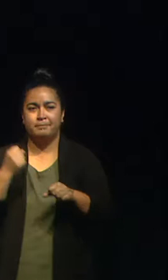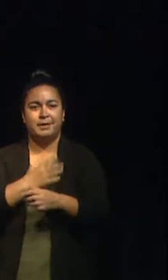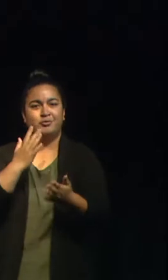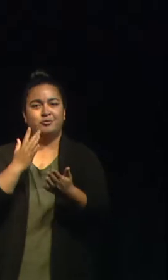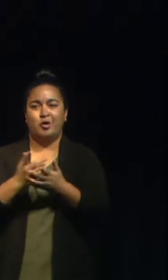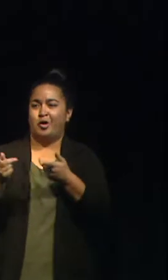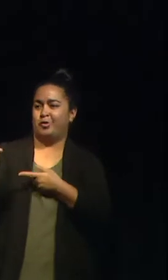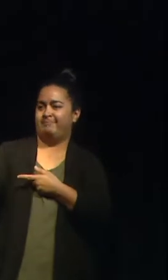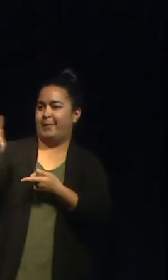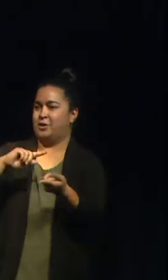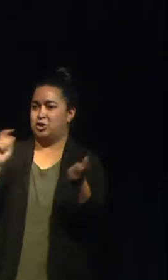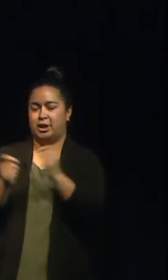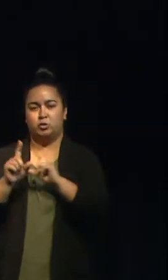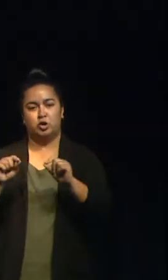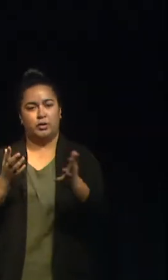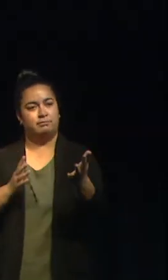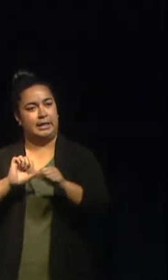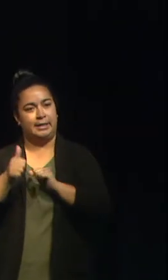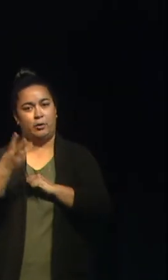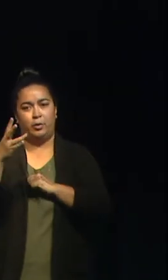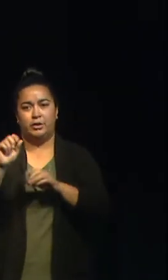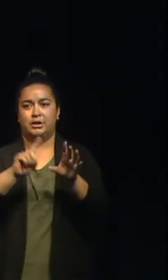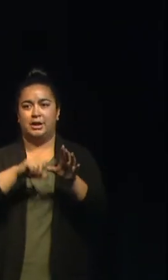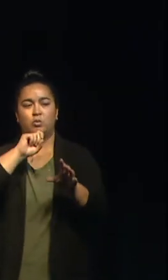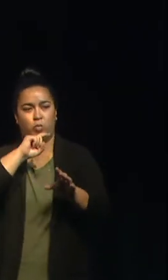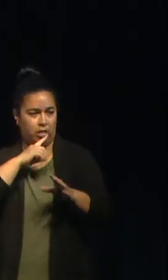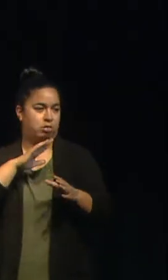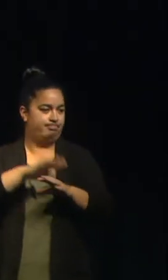over the course of the next 30 years and beyond. It doesn't actually stop at 2050 by the way